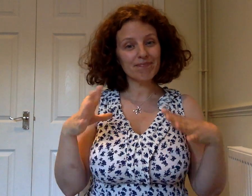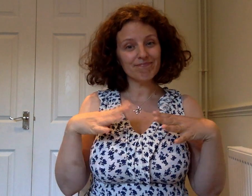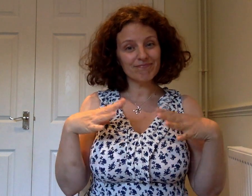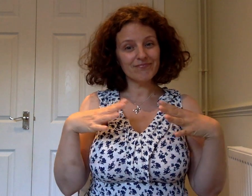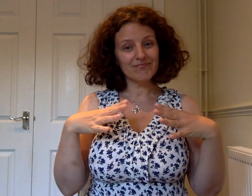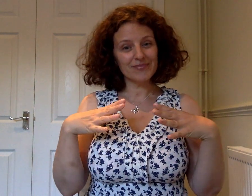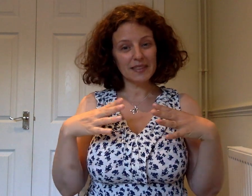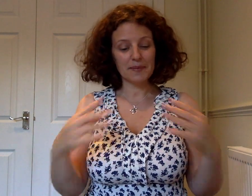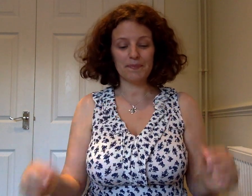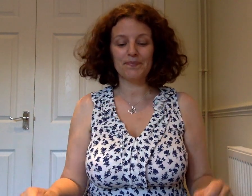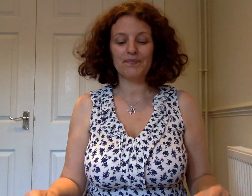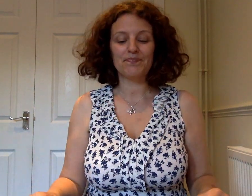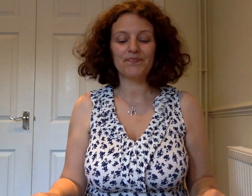Okay ready.